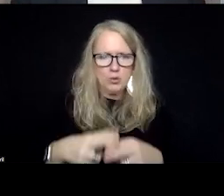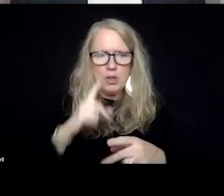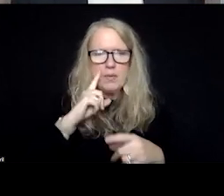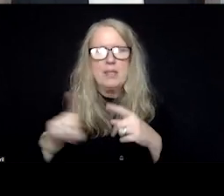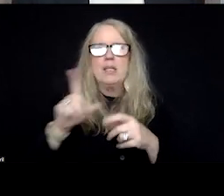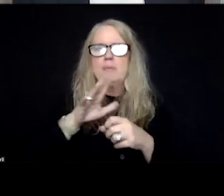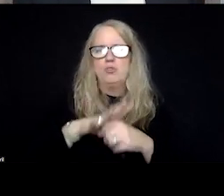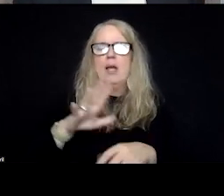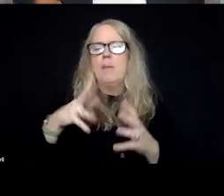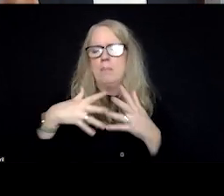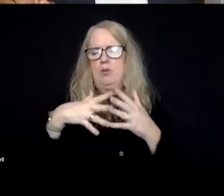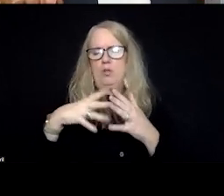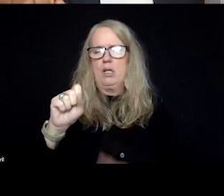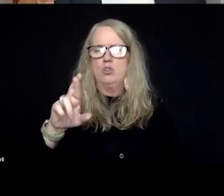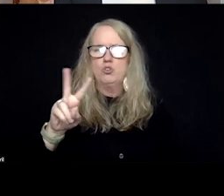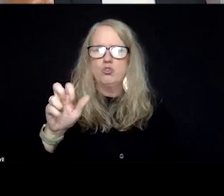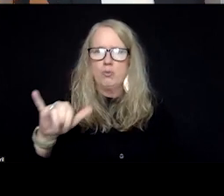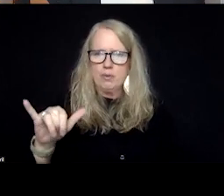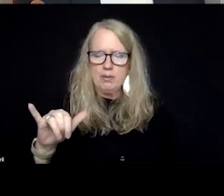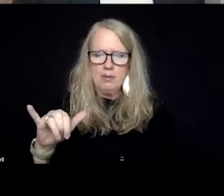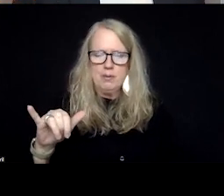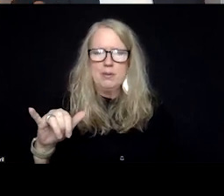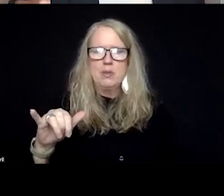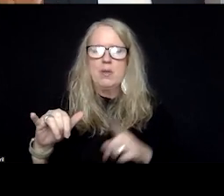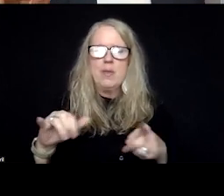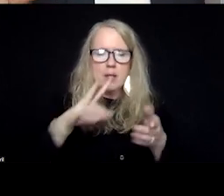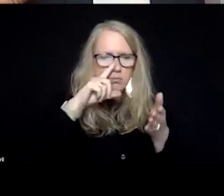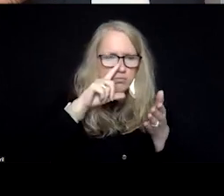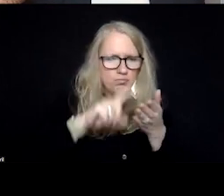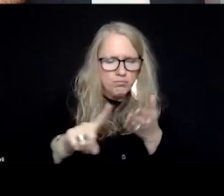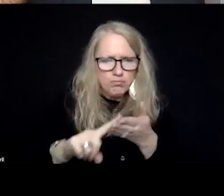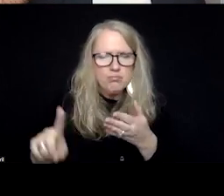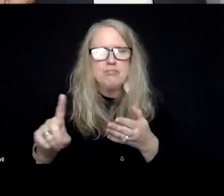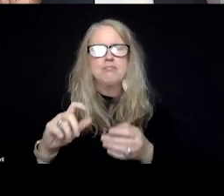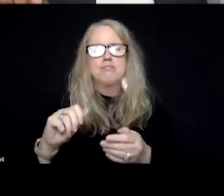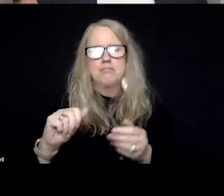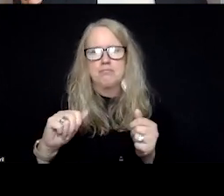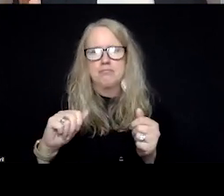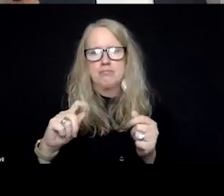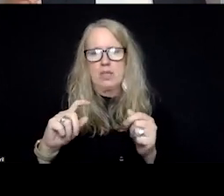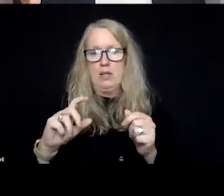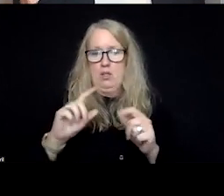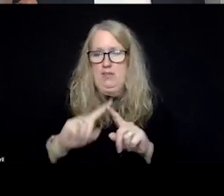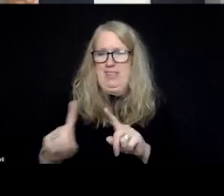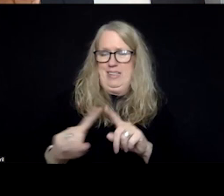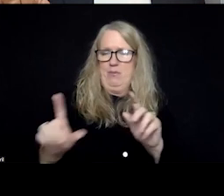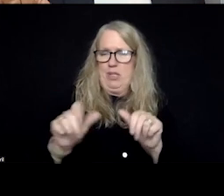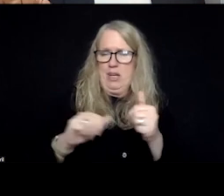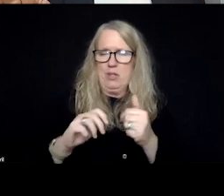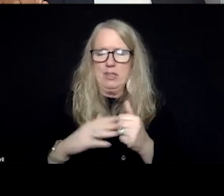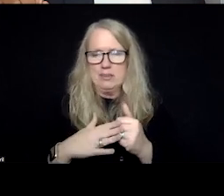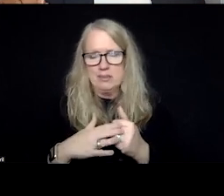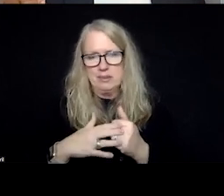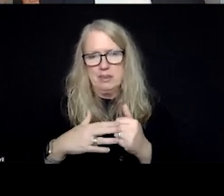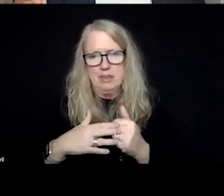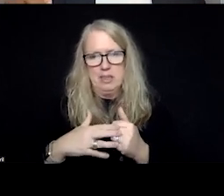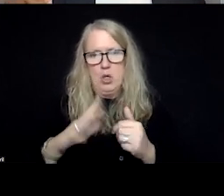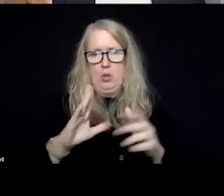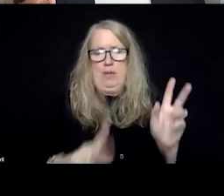SURVEY. WE DO THAT TO TRACK ON THE AREAS WHERE PEOPLE ARE